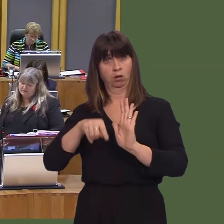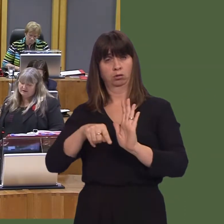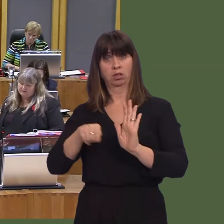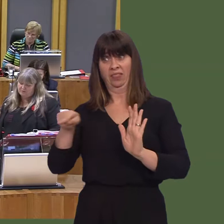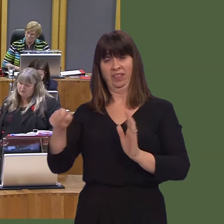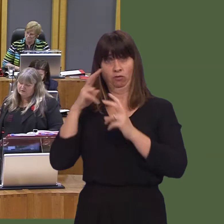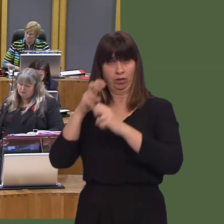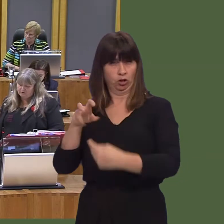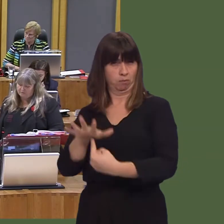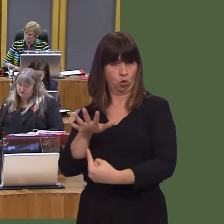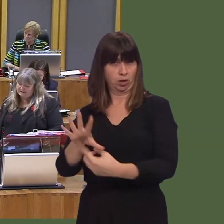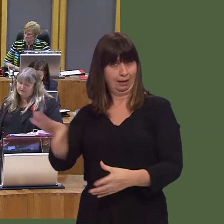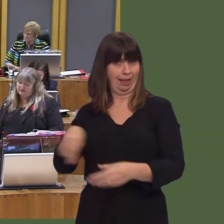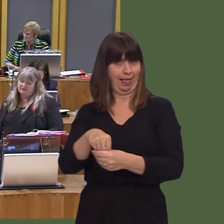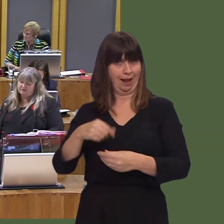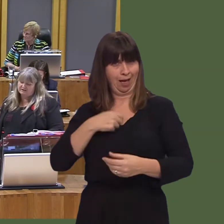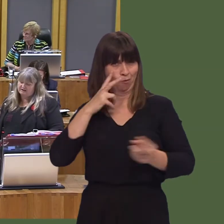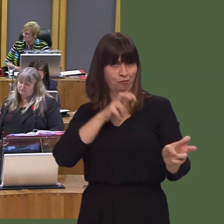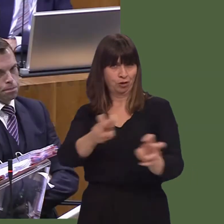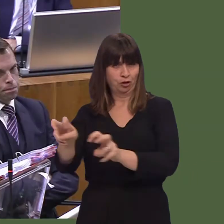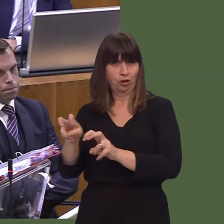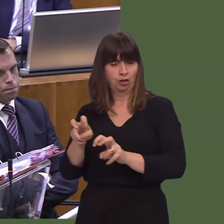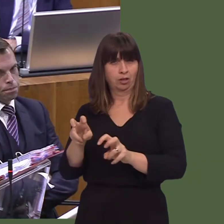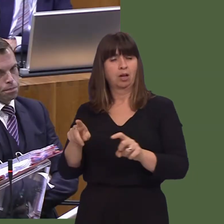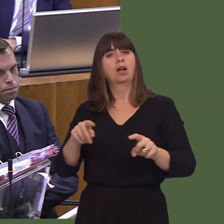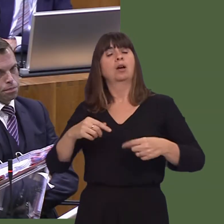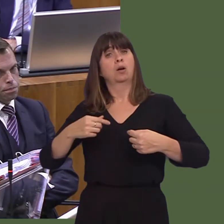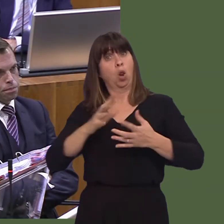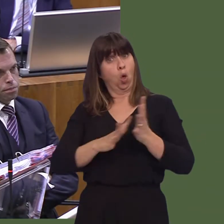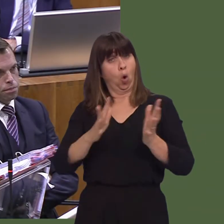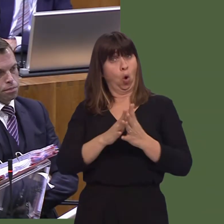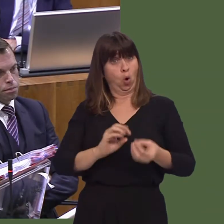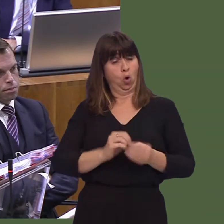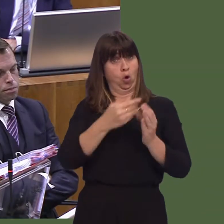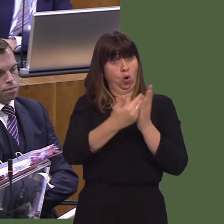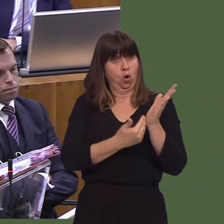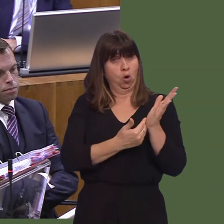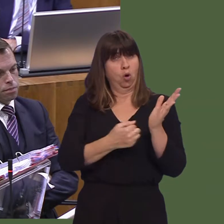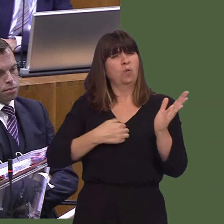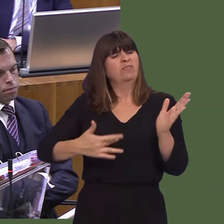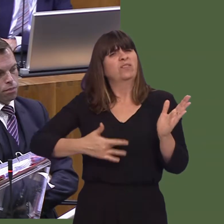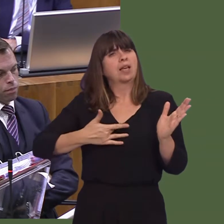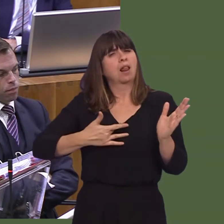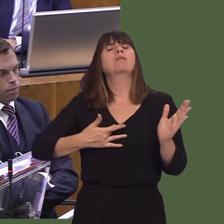But I do think it's also important to also point out that our decision to take forward the legislation is also a principled one based on a commitment to children's rights, as well